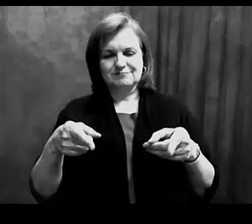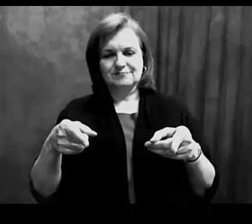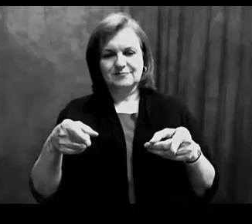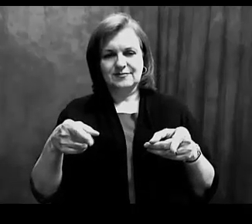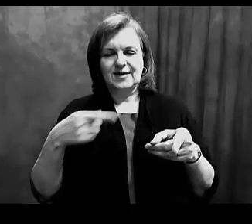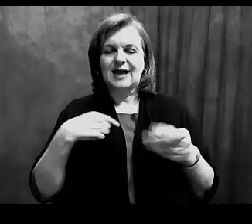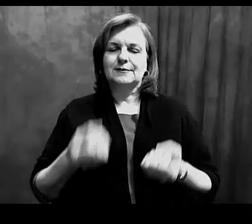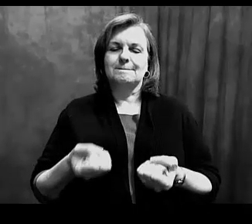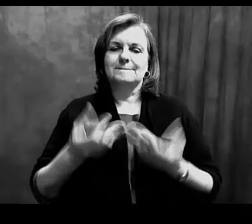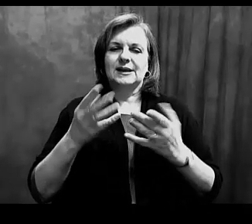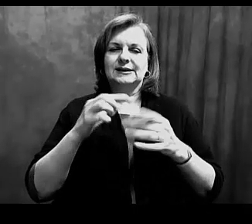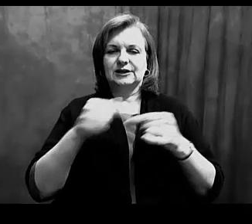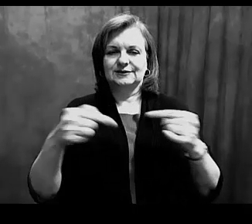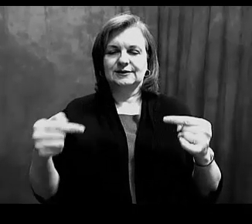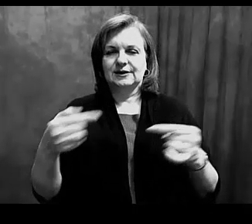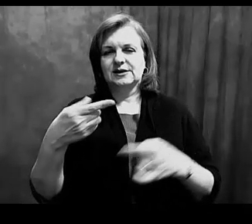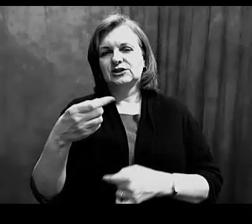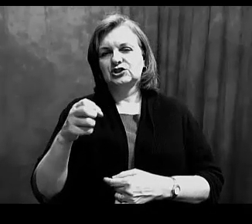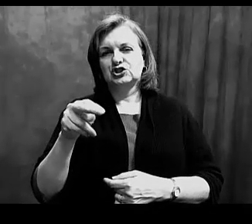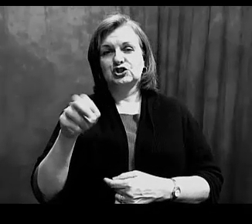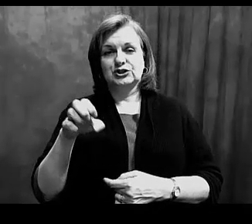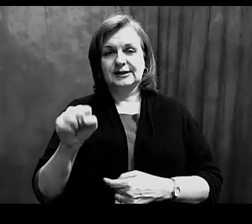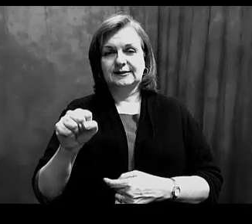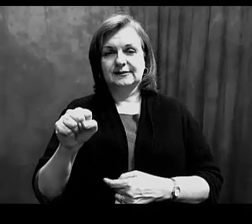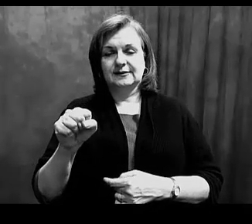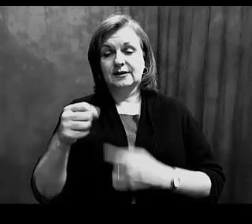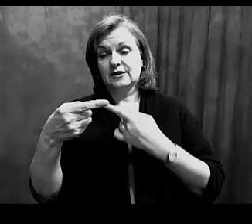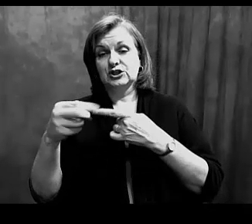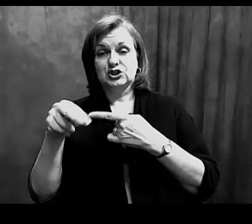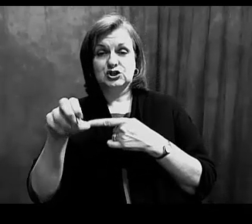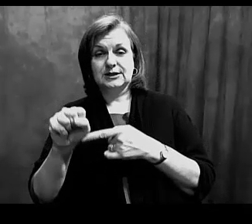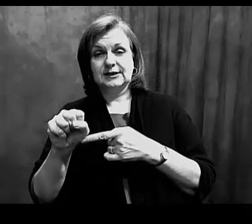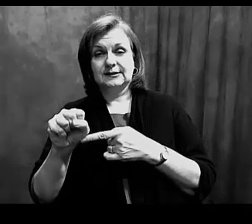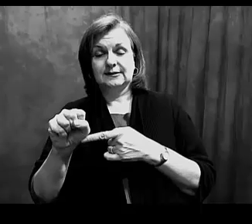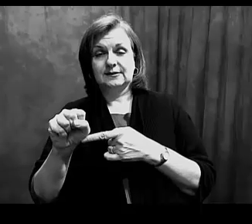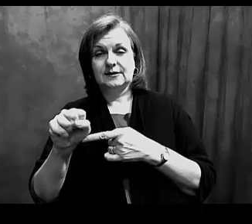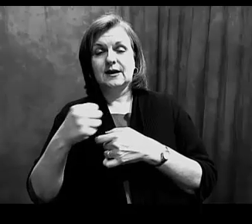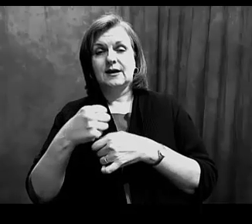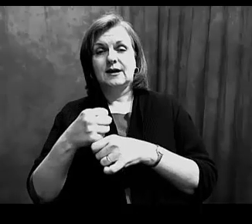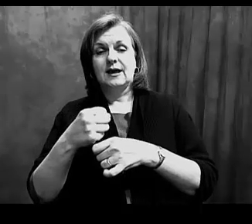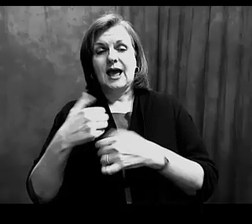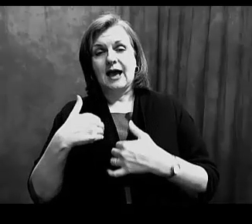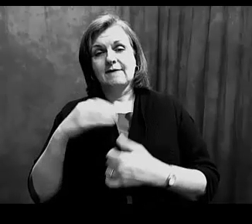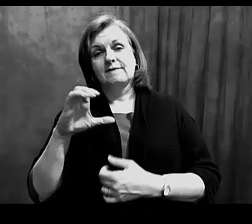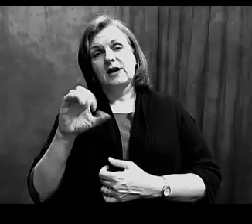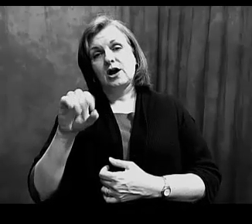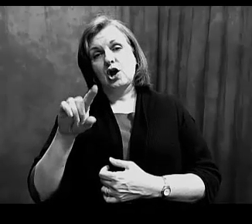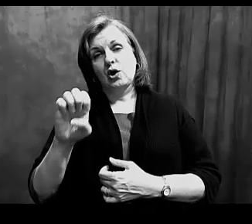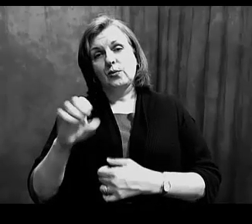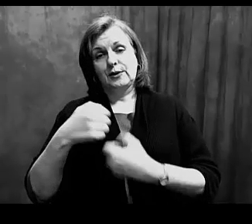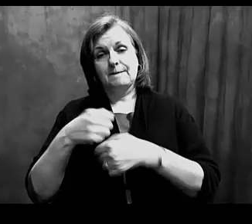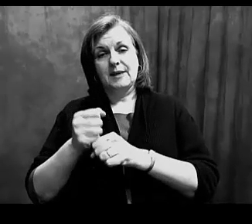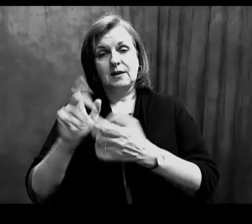are full of genes genes code proteins